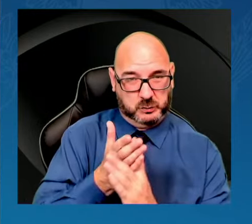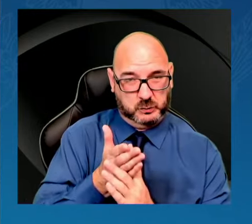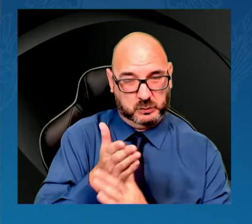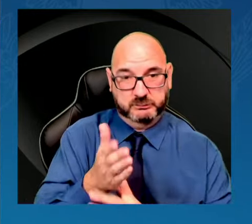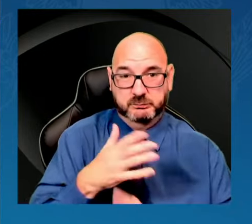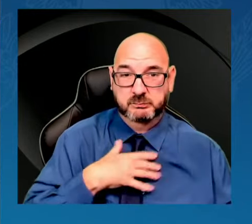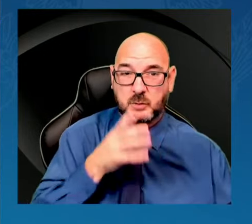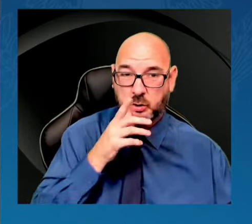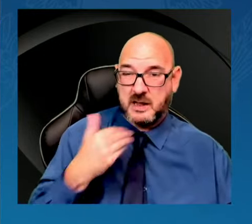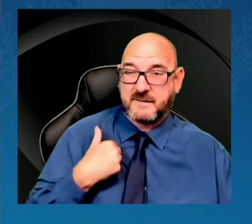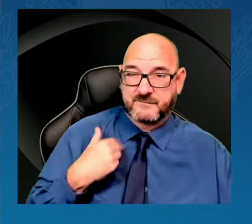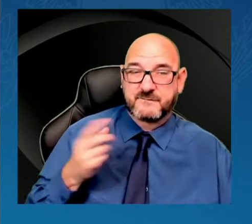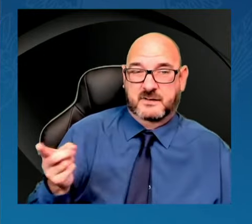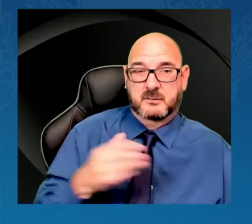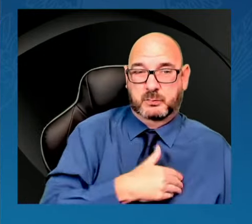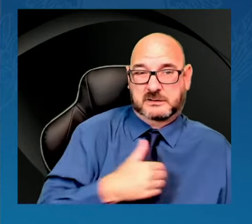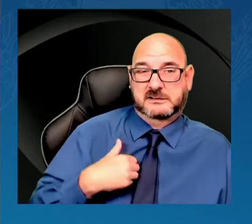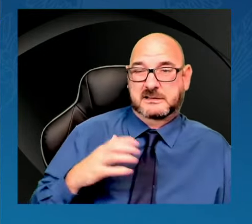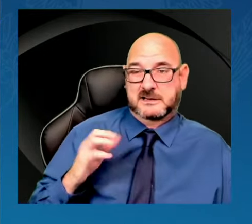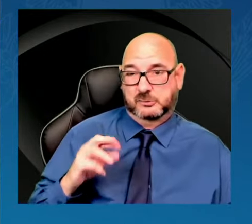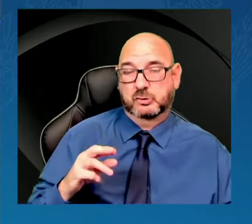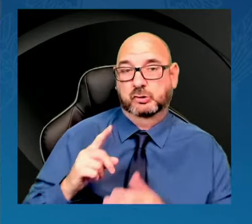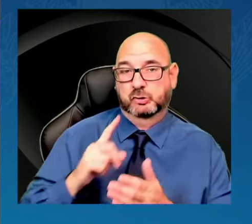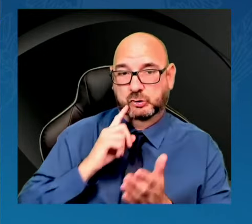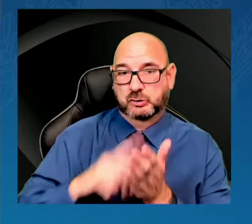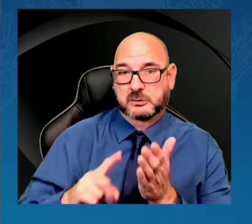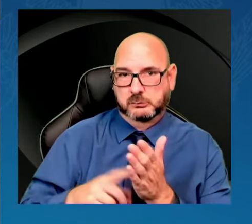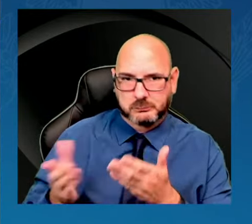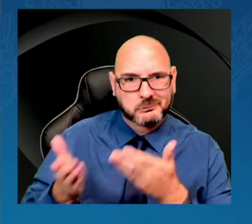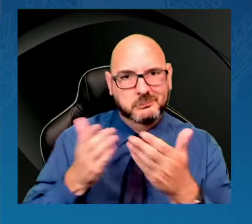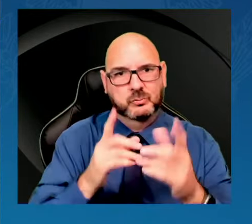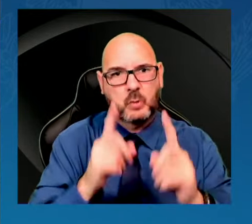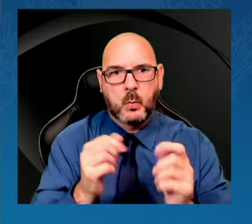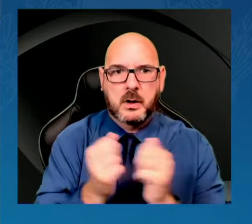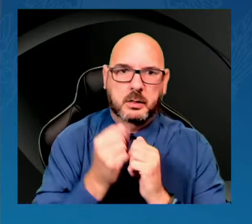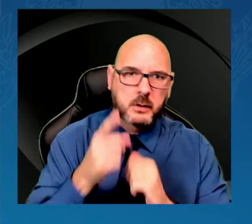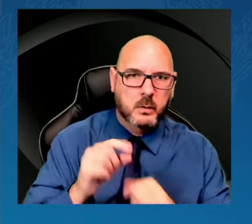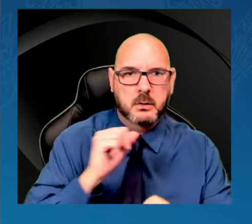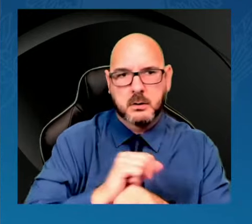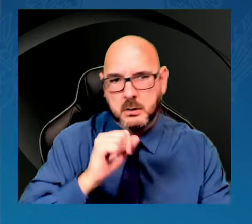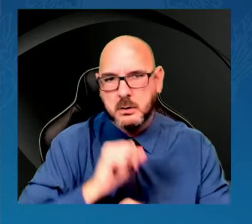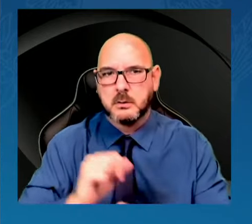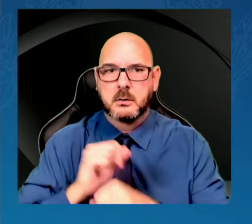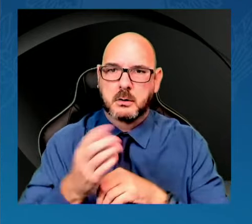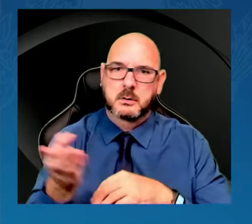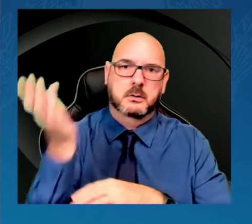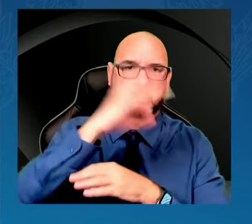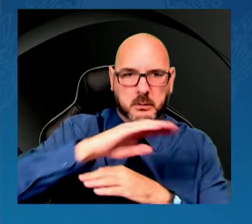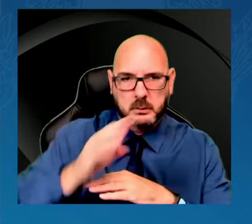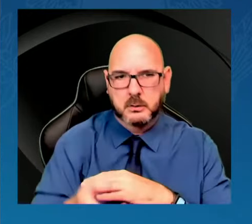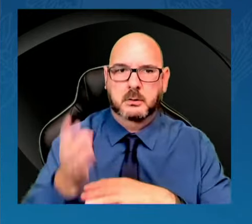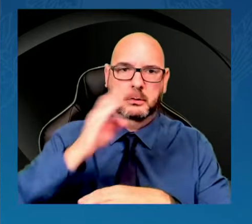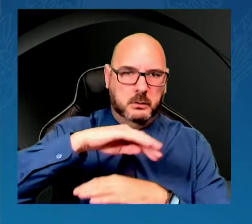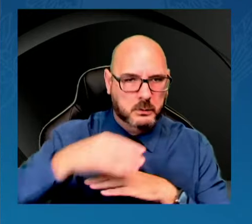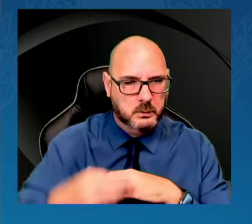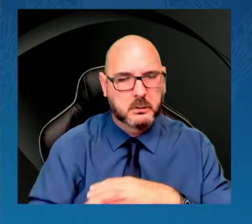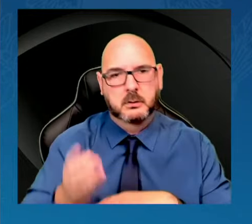because she worked long days and long hours and weekends. And she'd take us with her to the lab from time to time after school and on weekends.